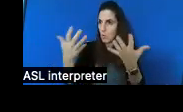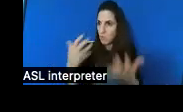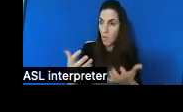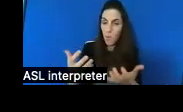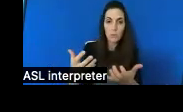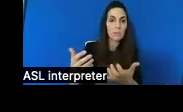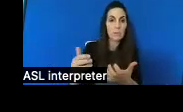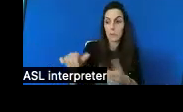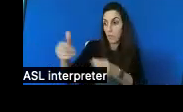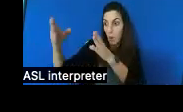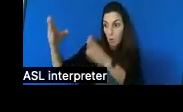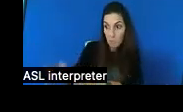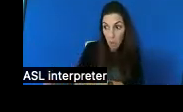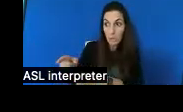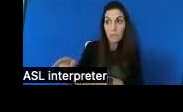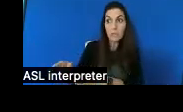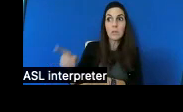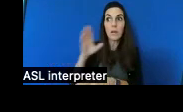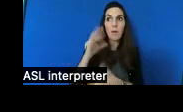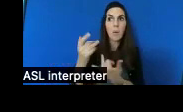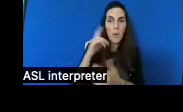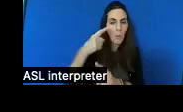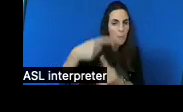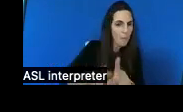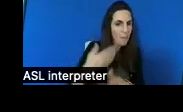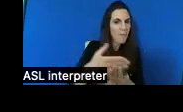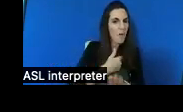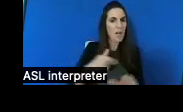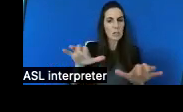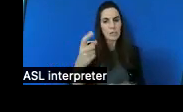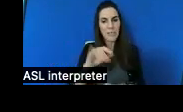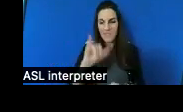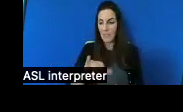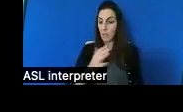wait a month before they do something what are your wishes these are documents that we need for